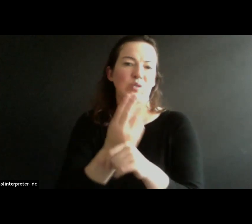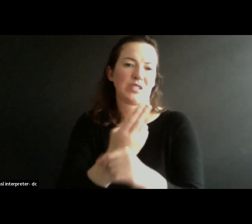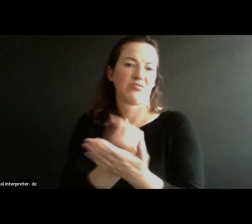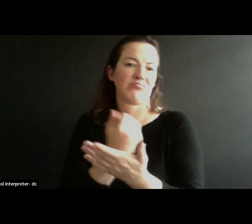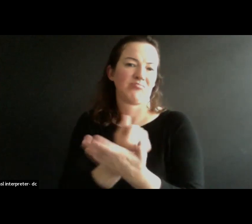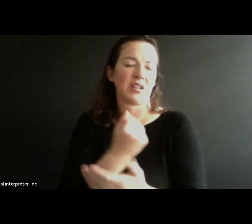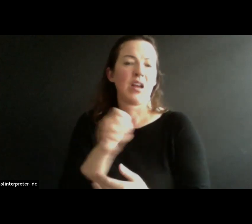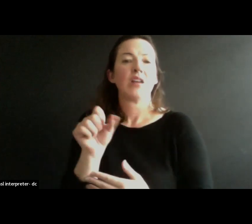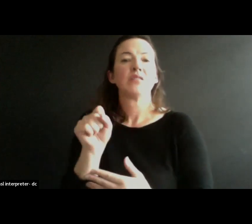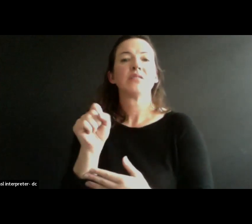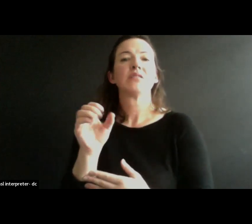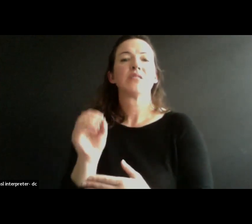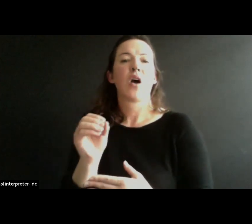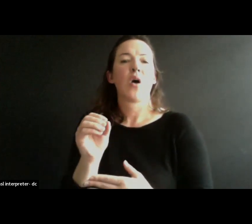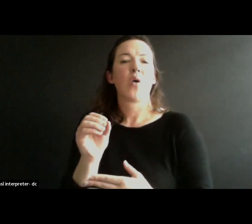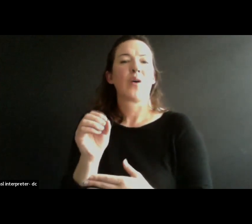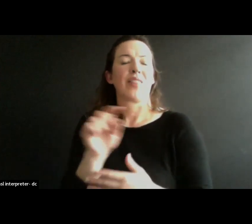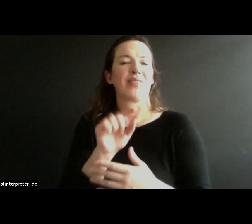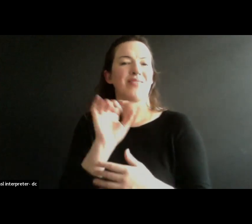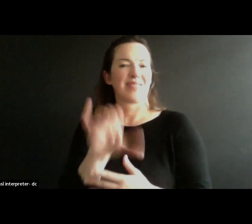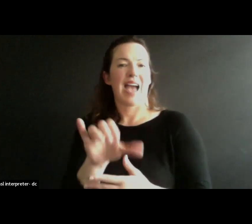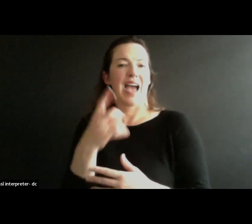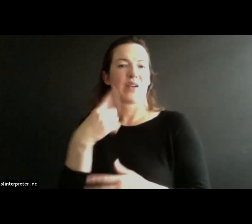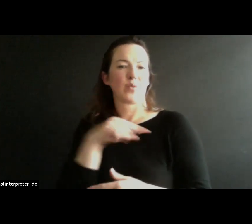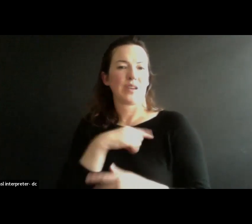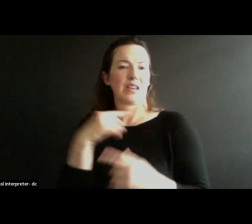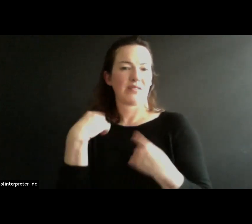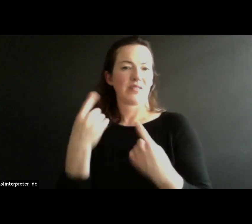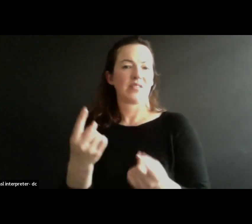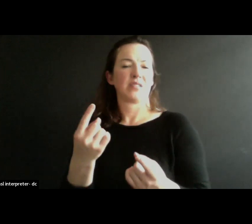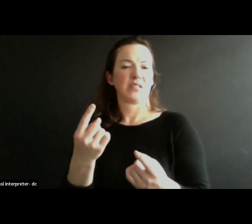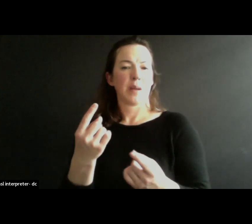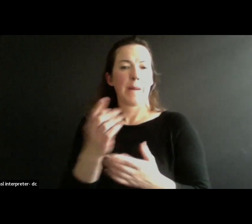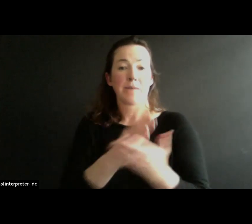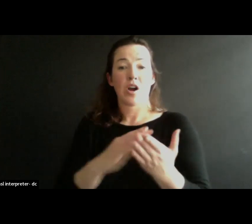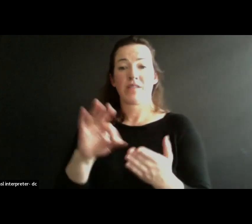State daily Usage. So those that's what we've been able to do in part of Fresno state, we're